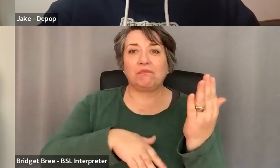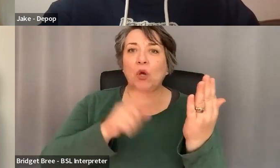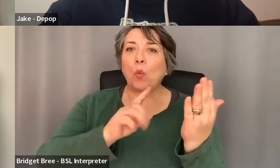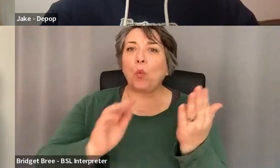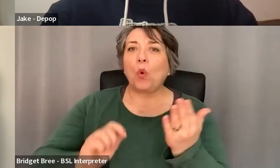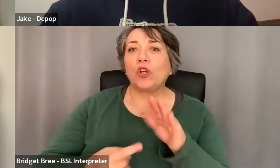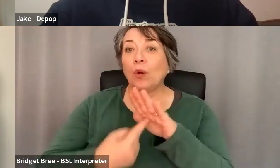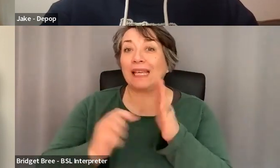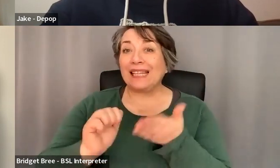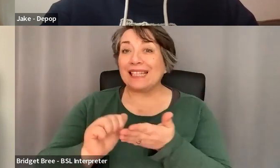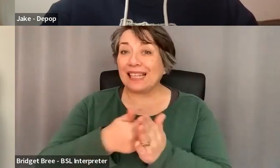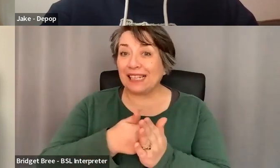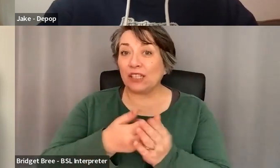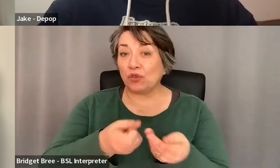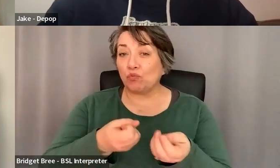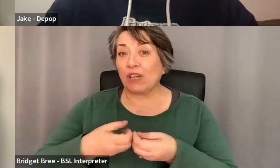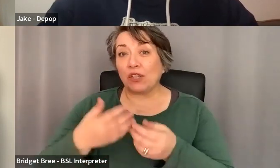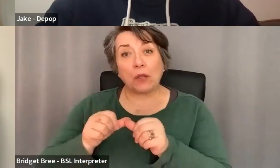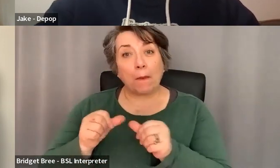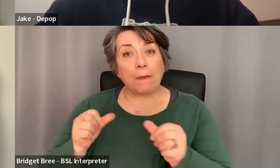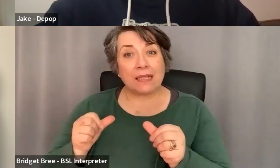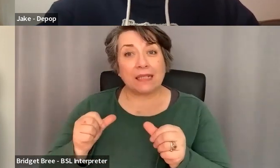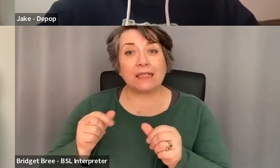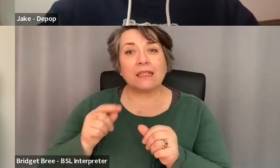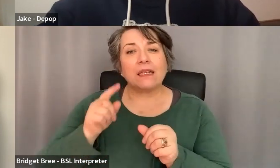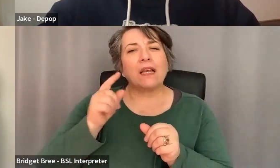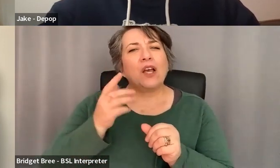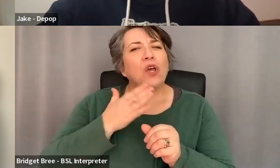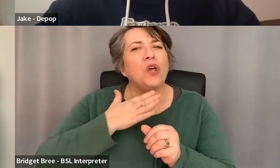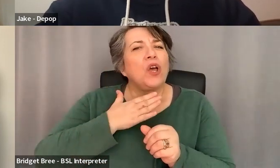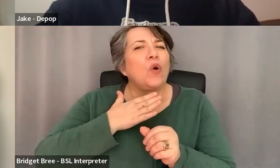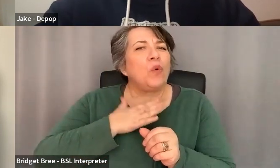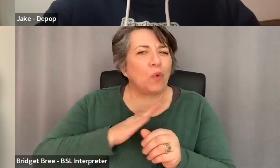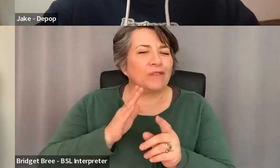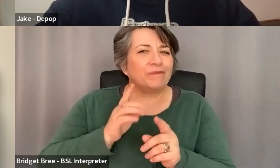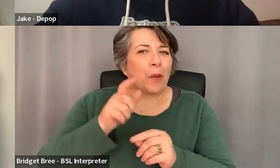And we also look for people that are really passionate about our mission as well. want to bring to the business, and we look for people that are passionate about our mission, any interest in